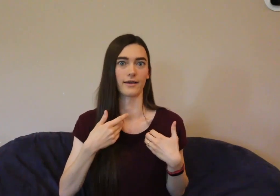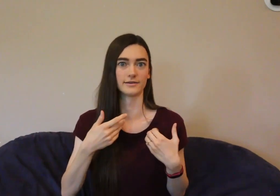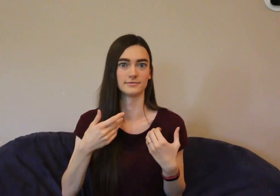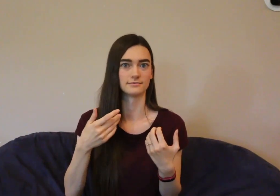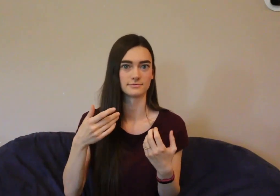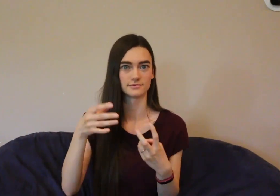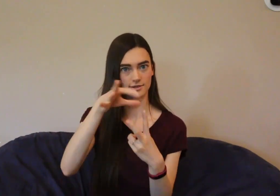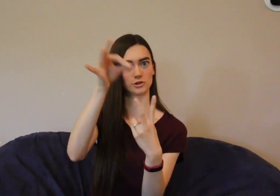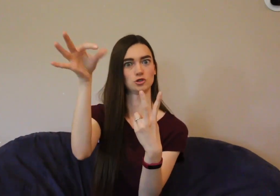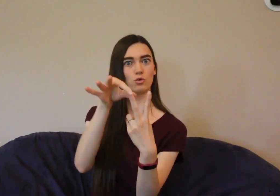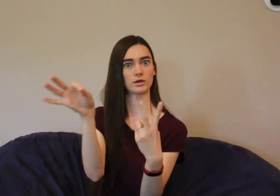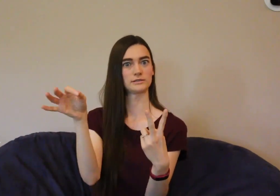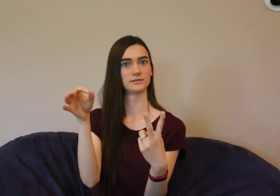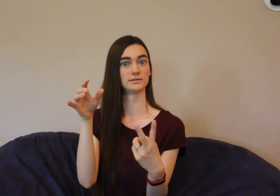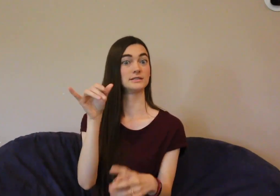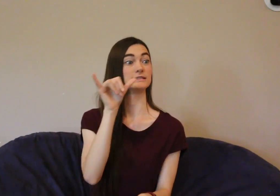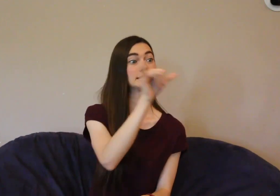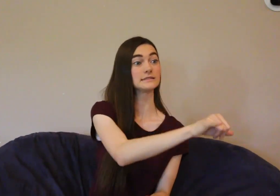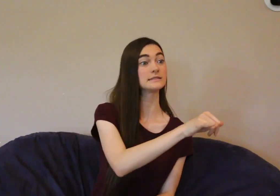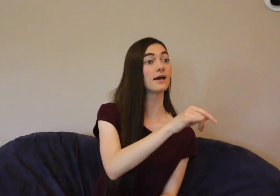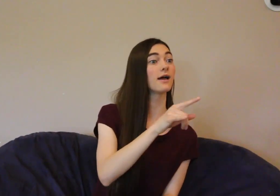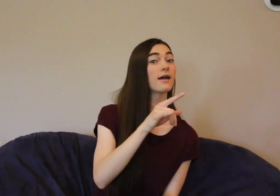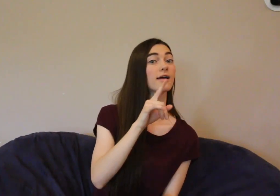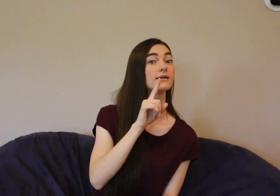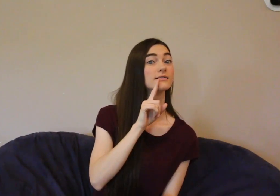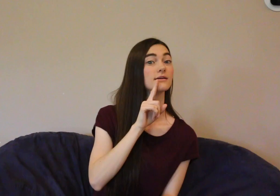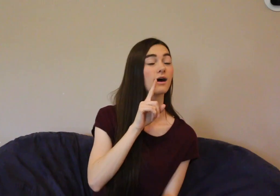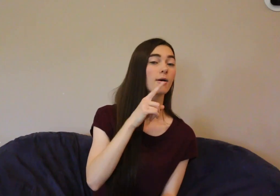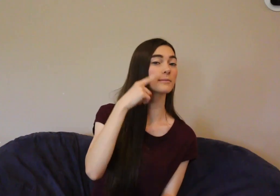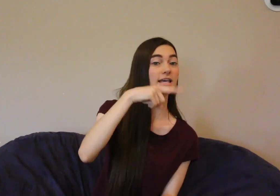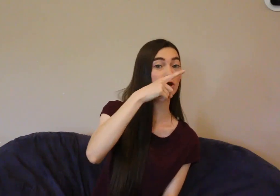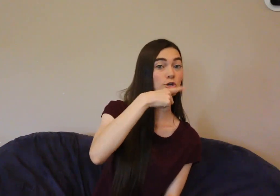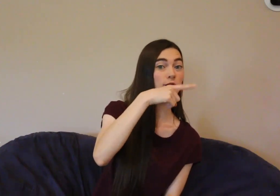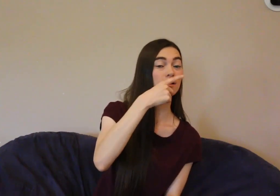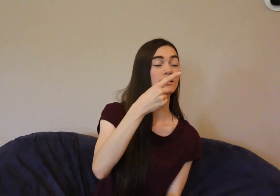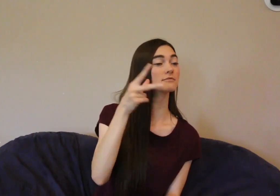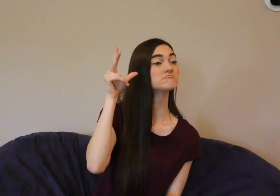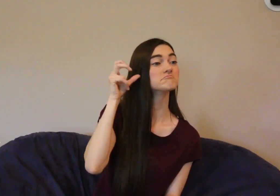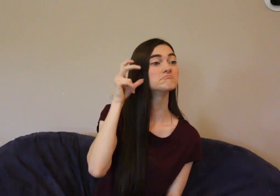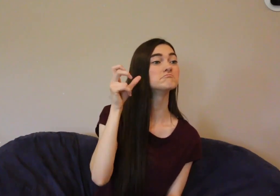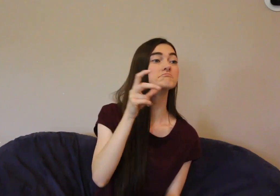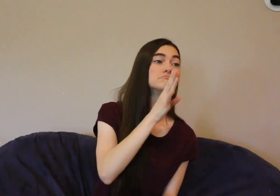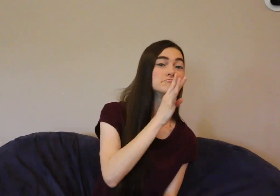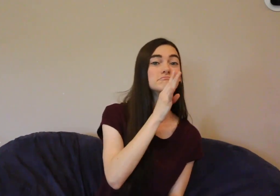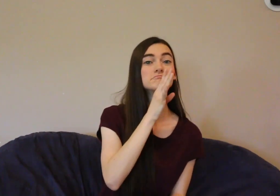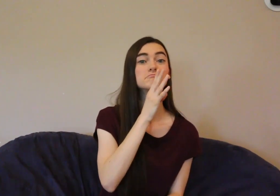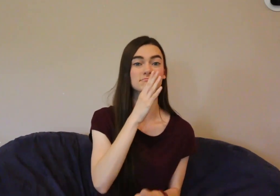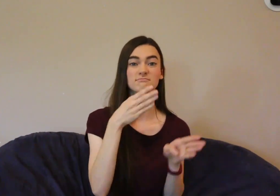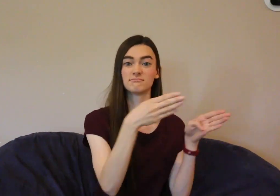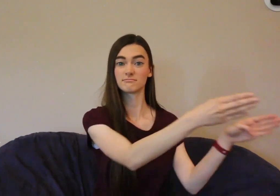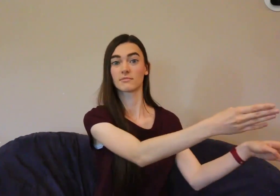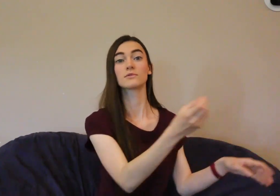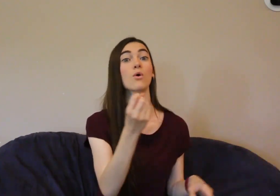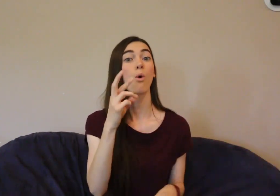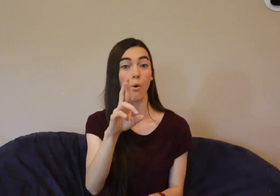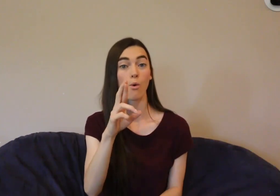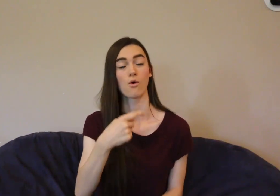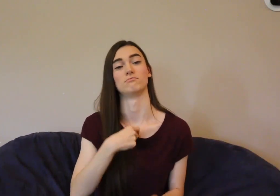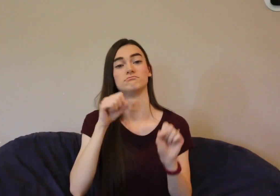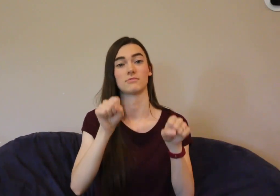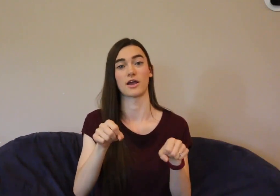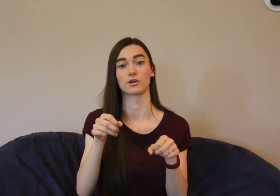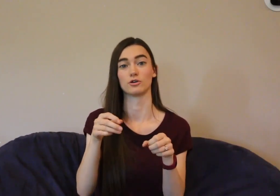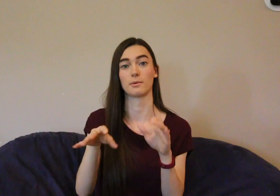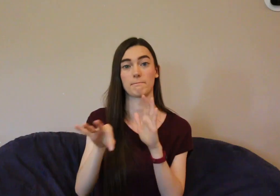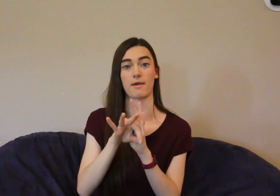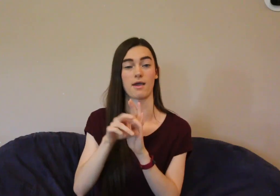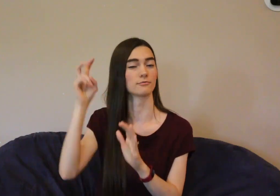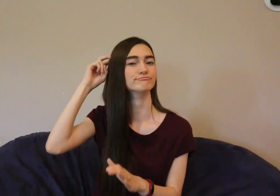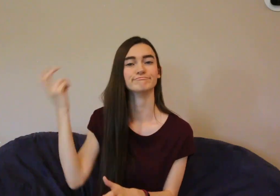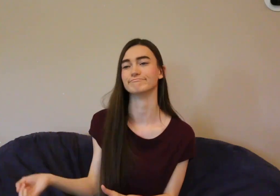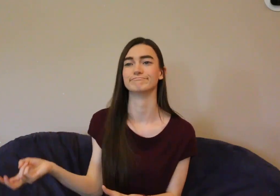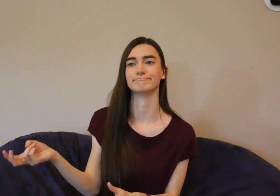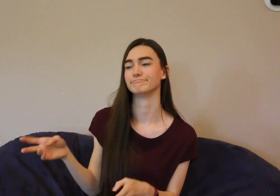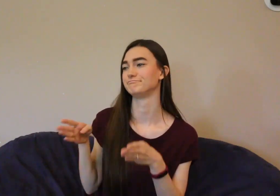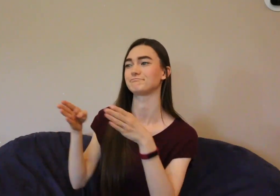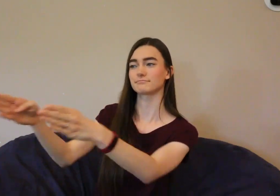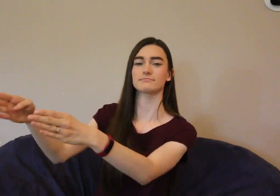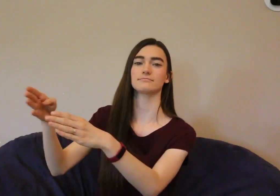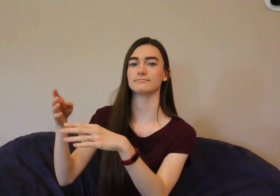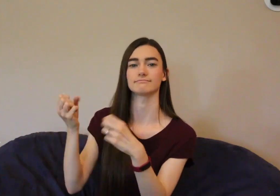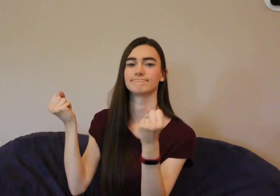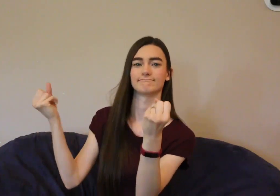So, I had a choice. To stay hearing and listen and speak or I could pick to take off my cochlear implant